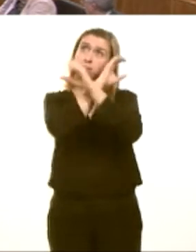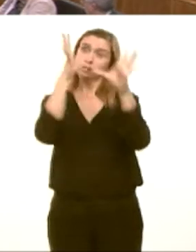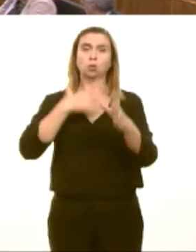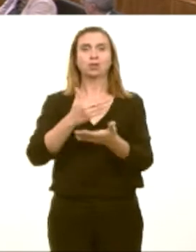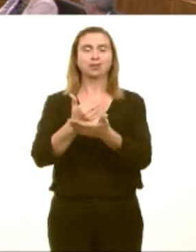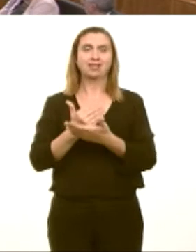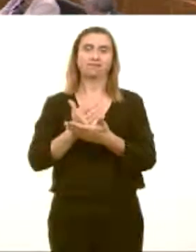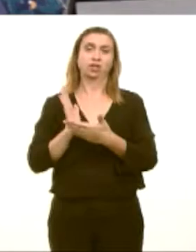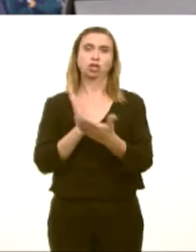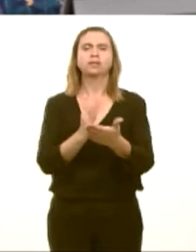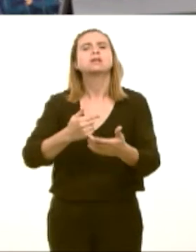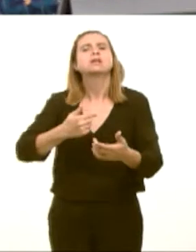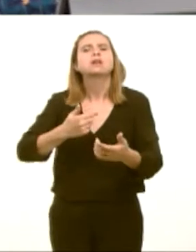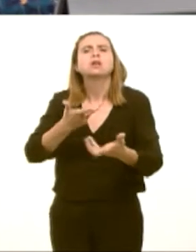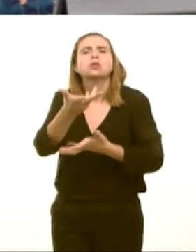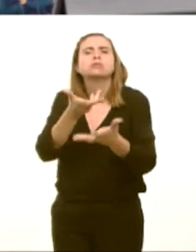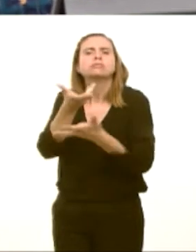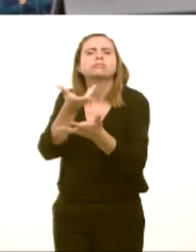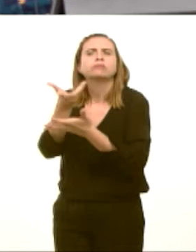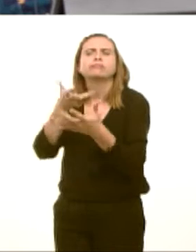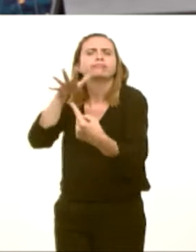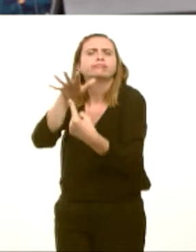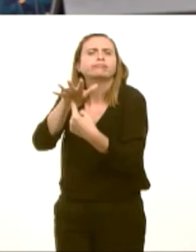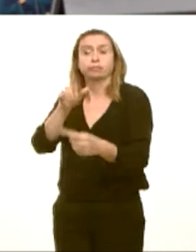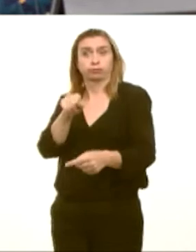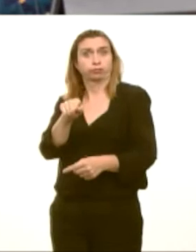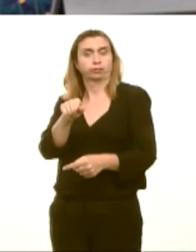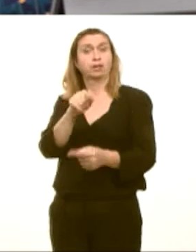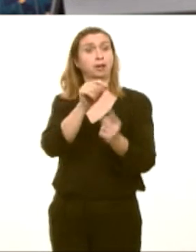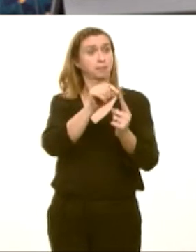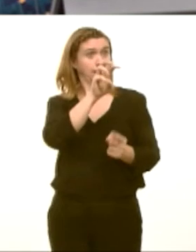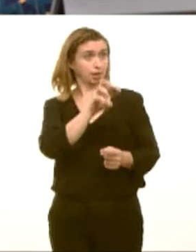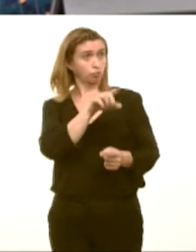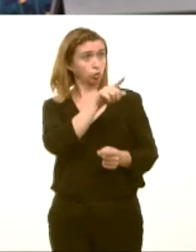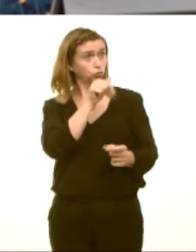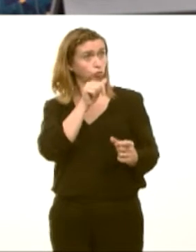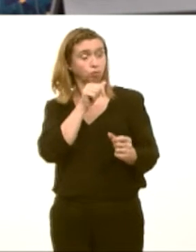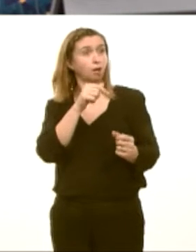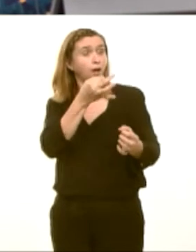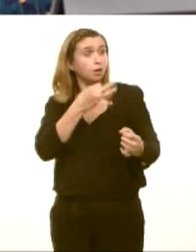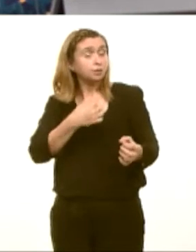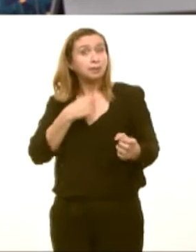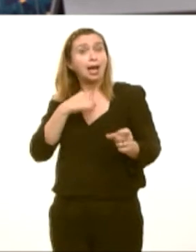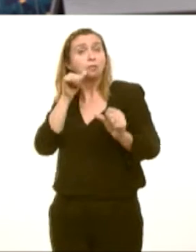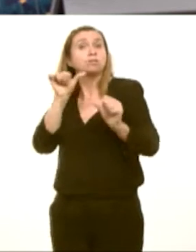There would be no point having a consultation if I was to say to the leader of Plaid Cymru now, ëWell, there is a preferred viewí, because the reality is the consultation has